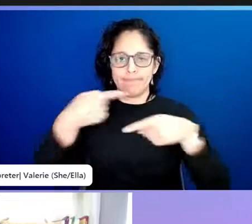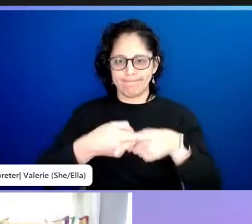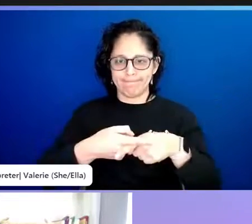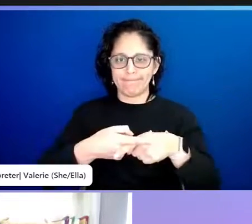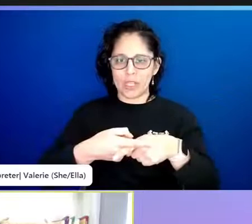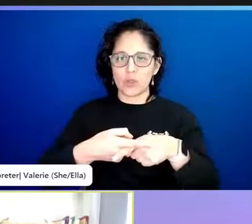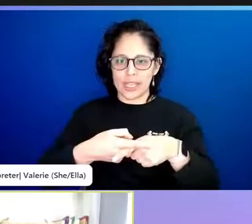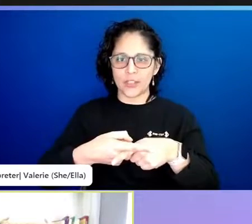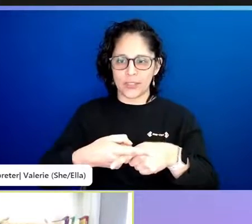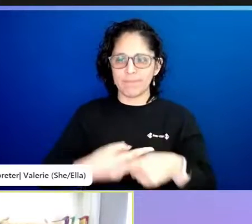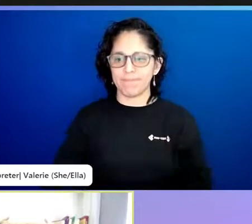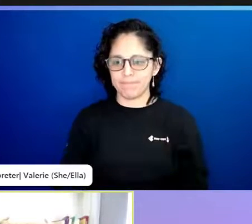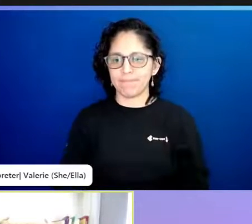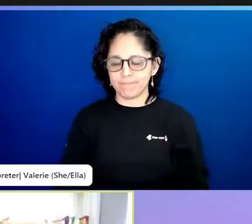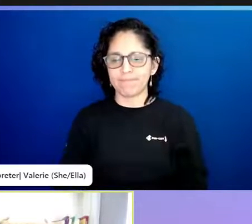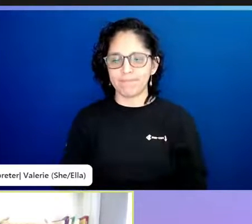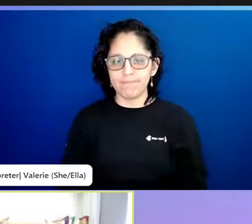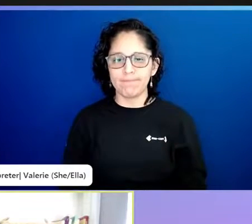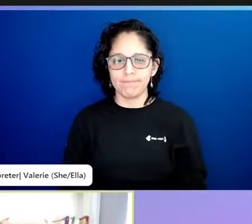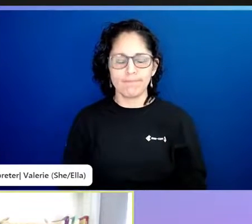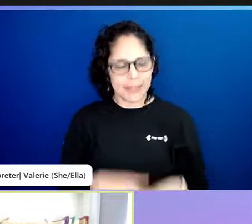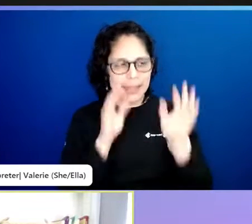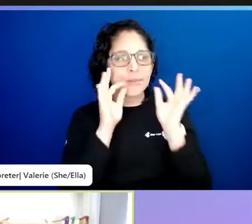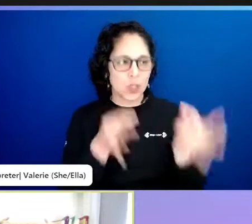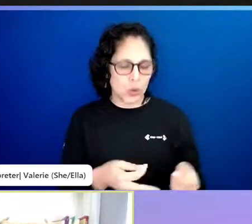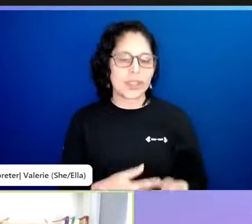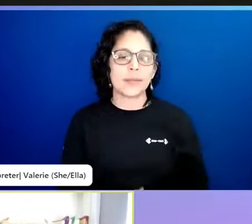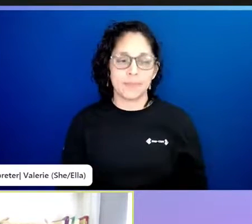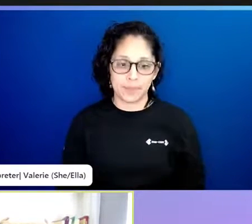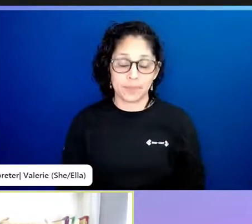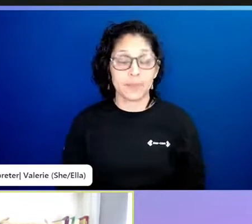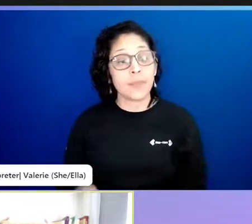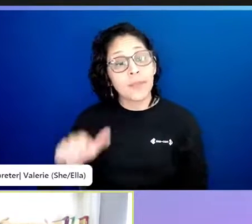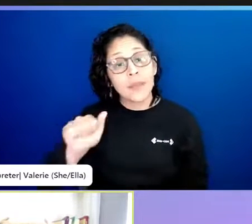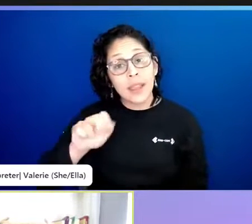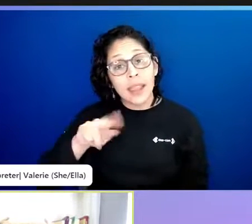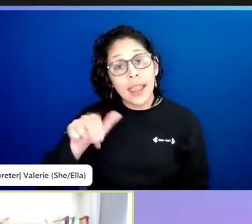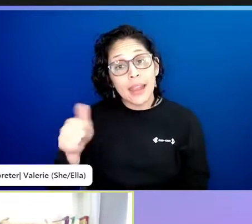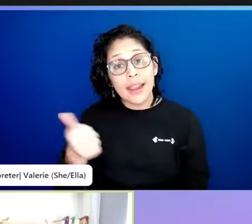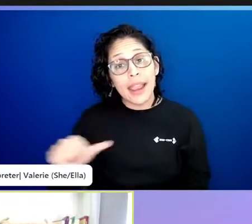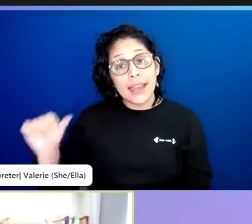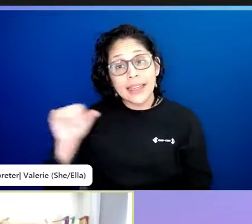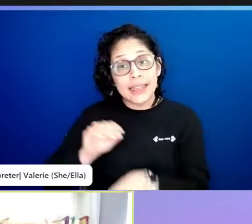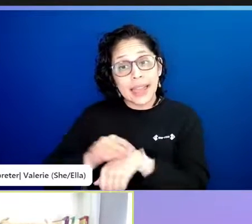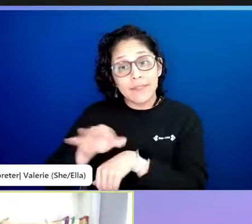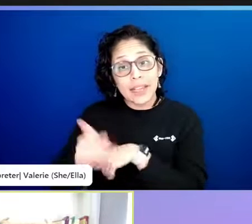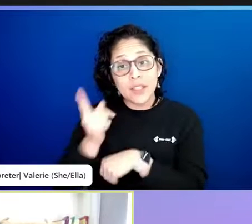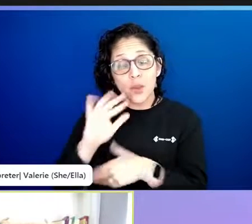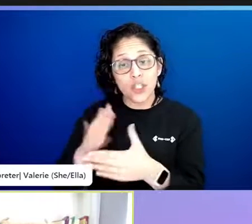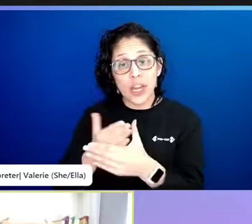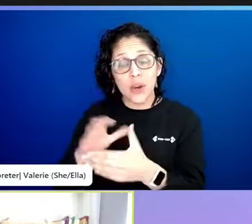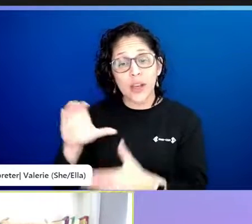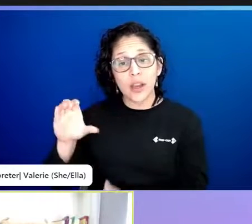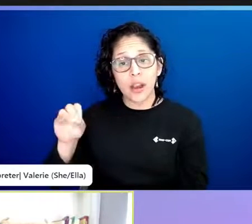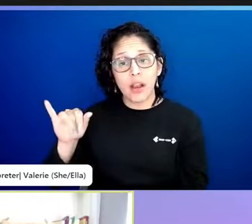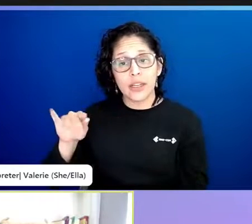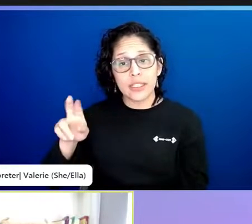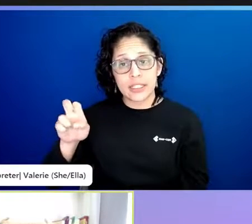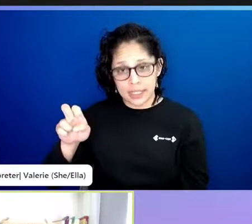absolutely Anna do you have advice for sharing cognitive design principles with teams of